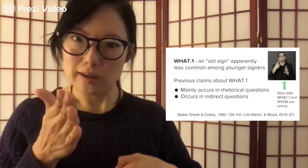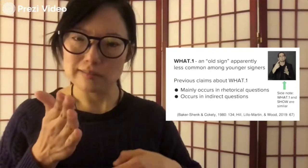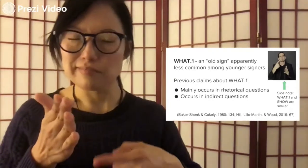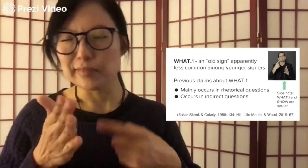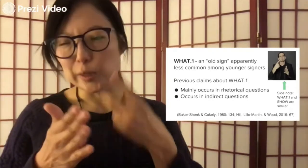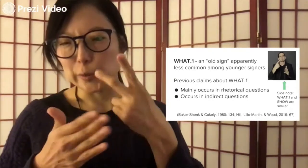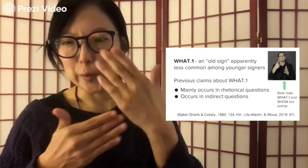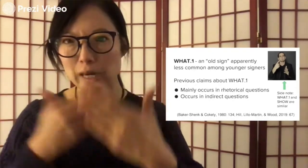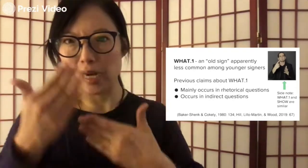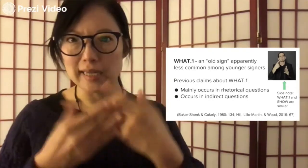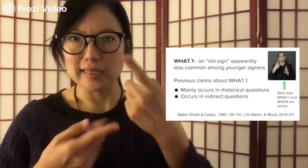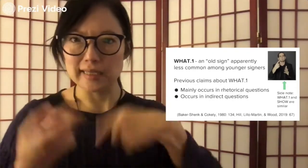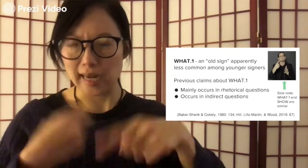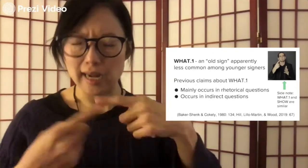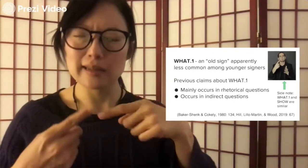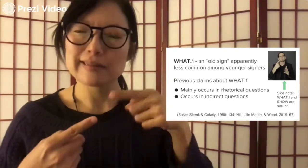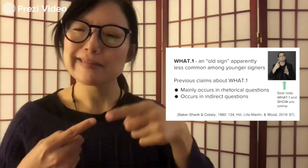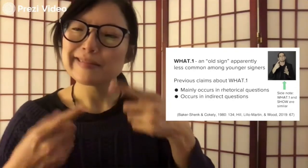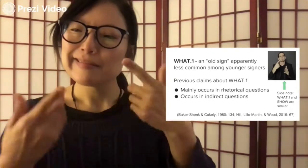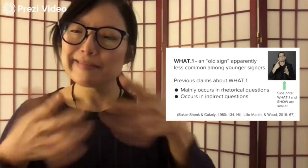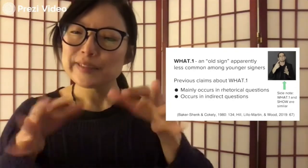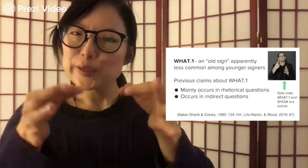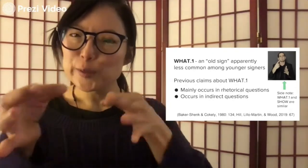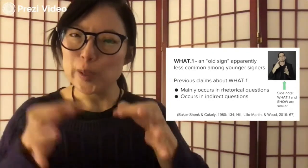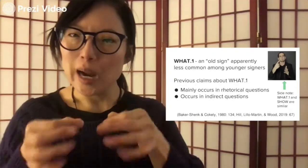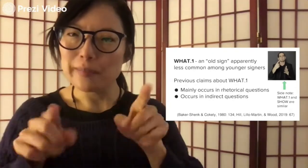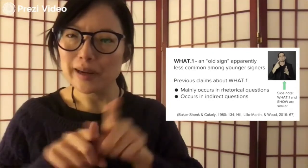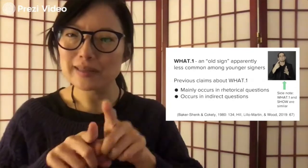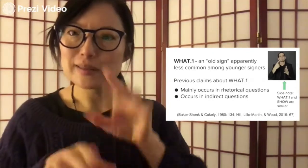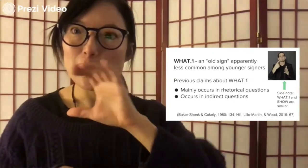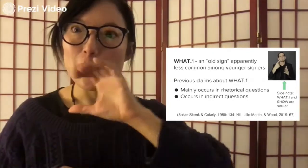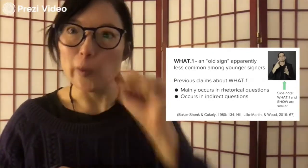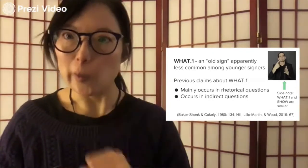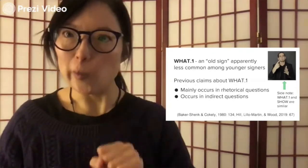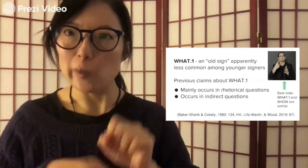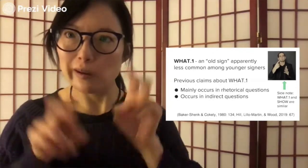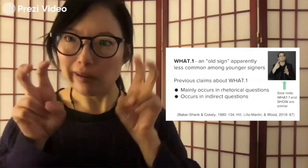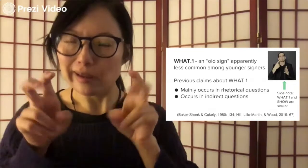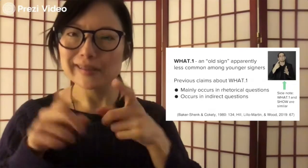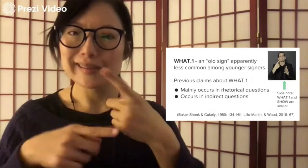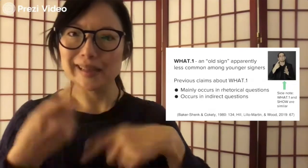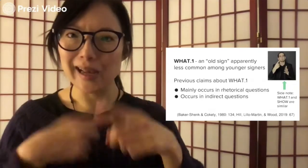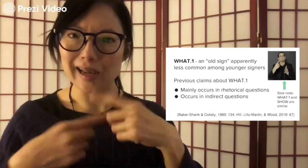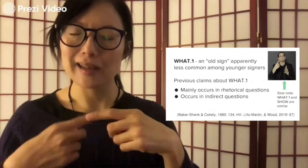WHAT.1 this two handed sign has been described as an old sign.